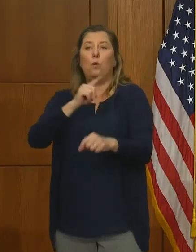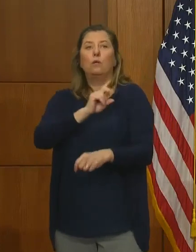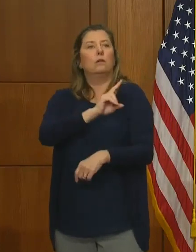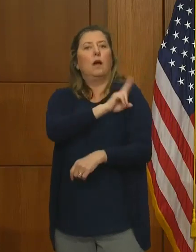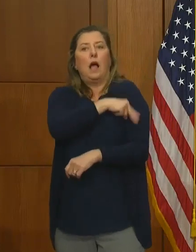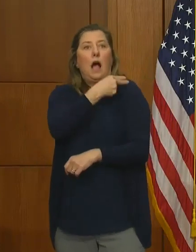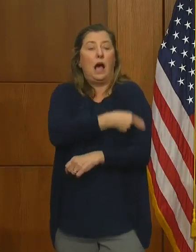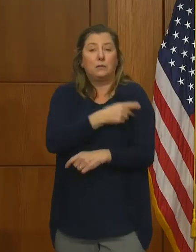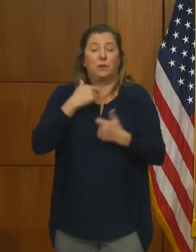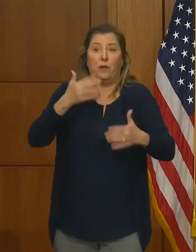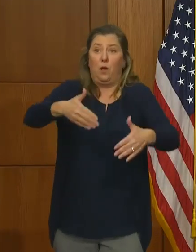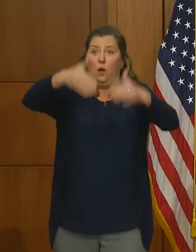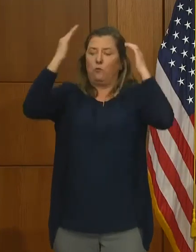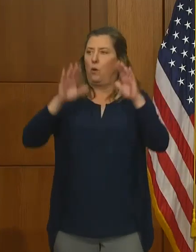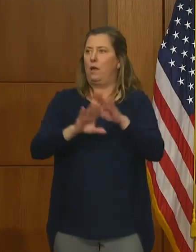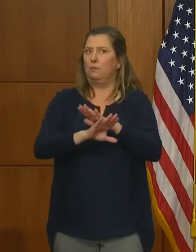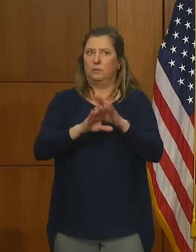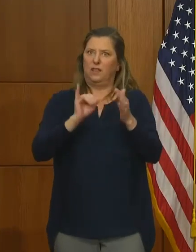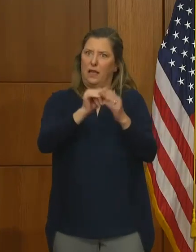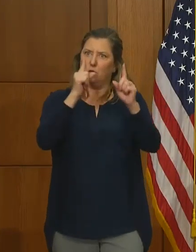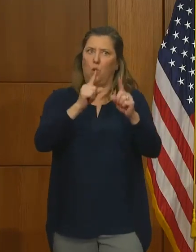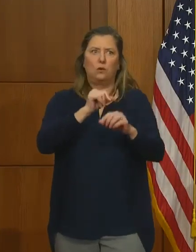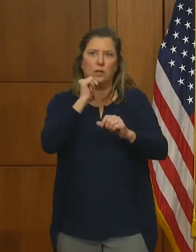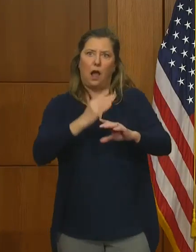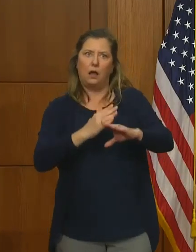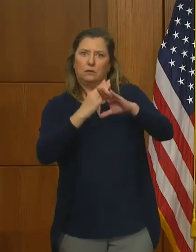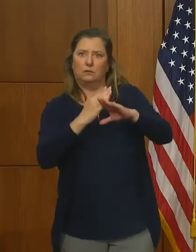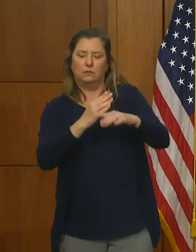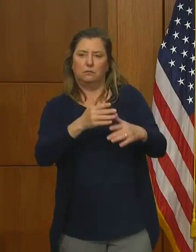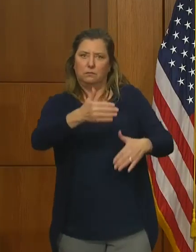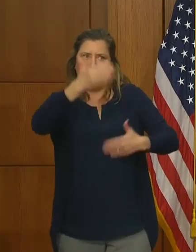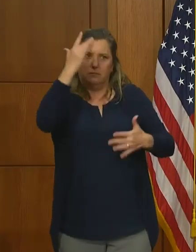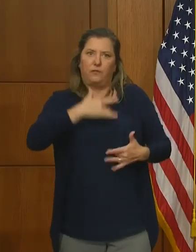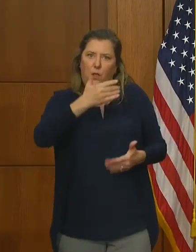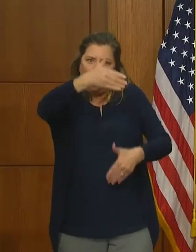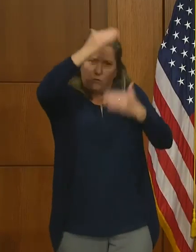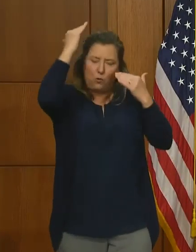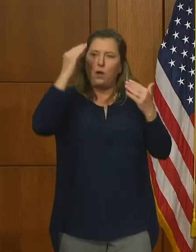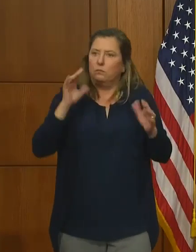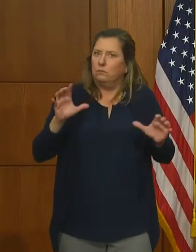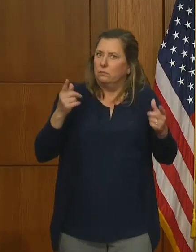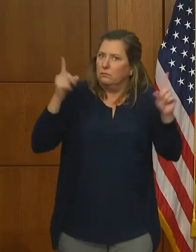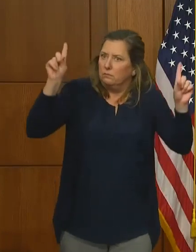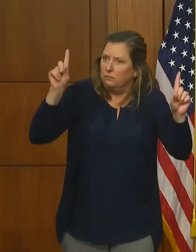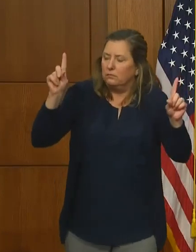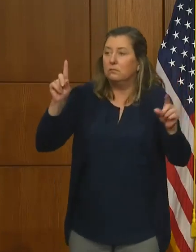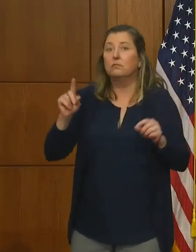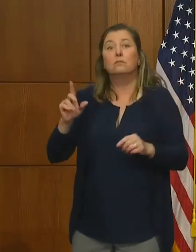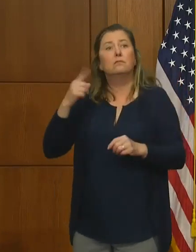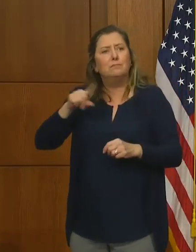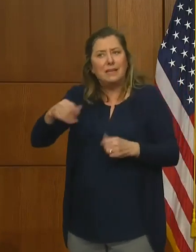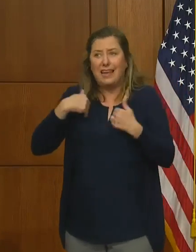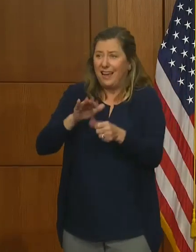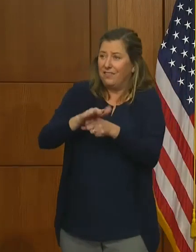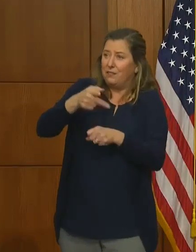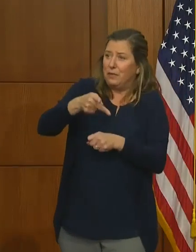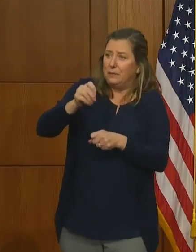THE GET BEGIN AND THAT OUR GOAL IS TO KEEP HOSPITALS FROM BEING OVERWHELMED WE HAVE DONE THAT.